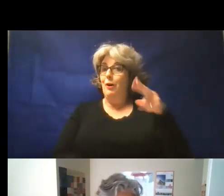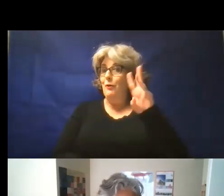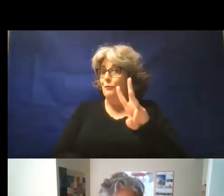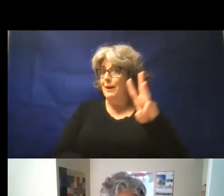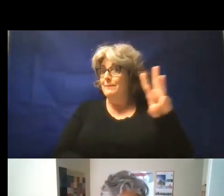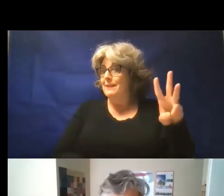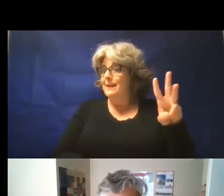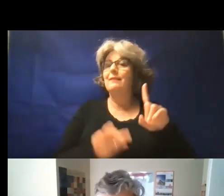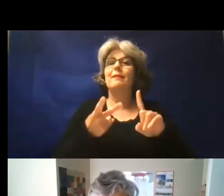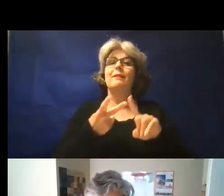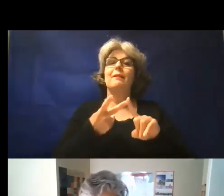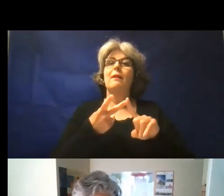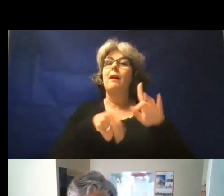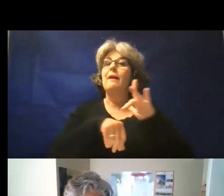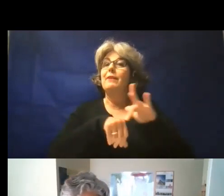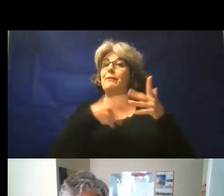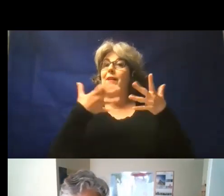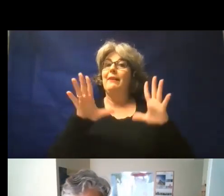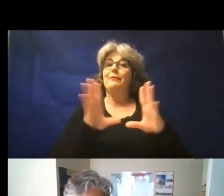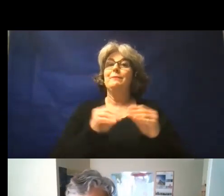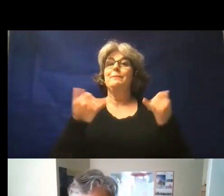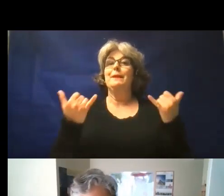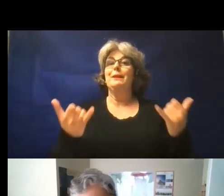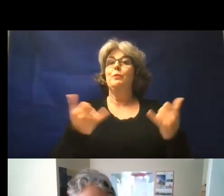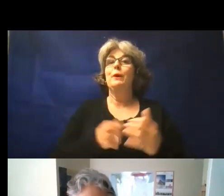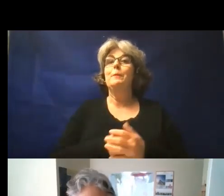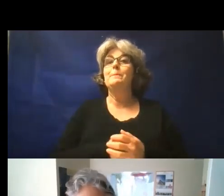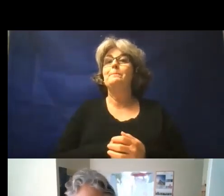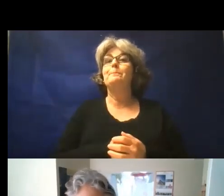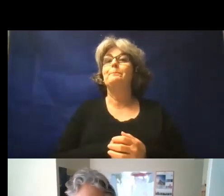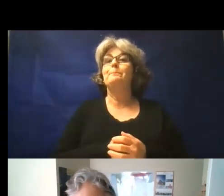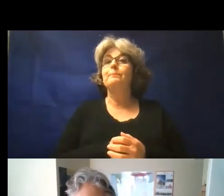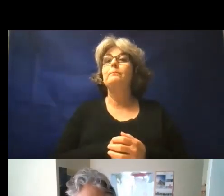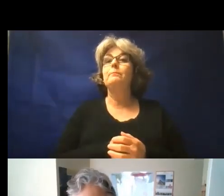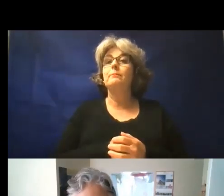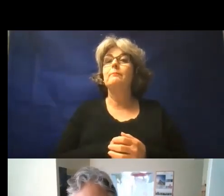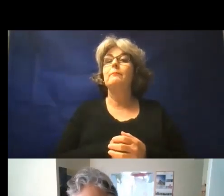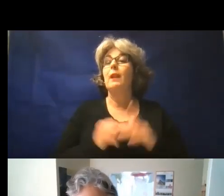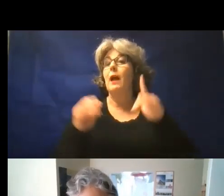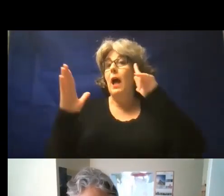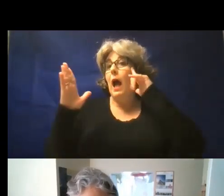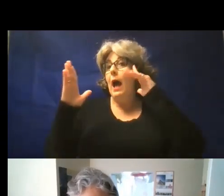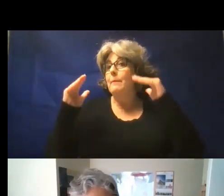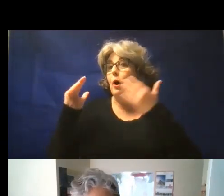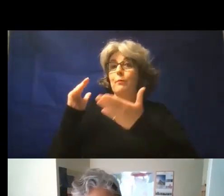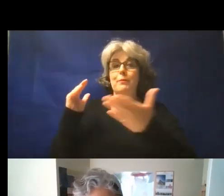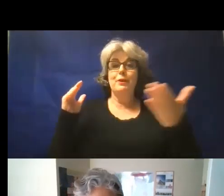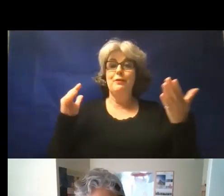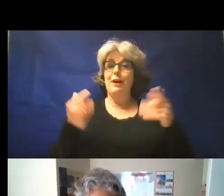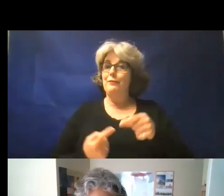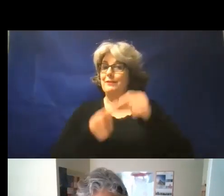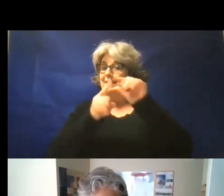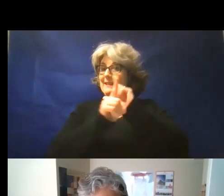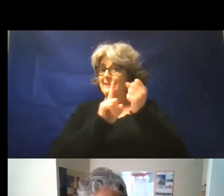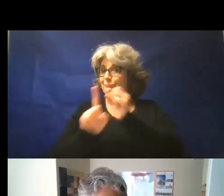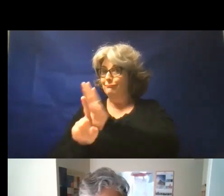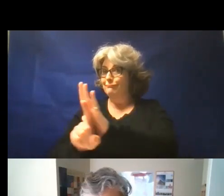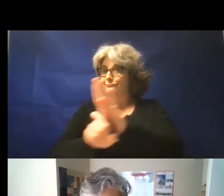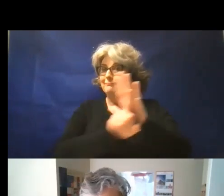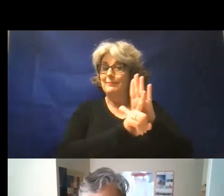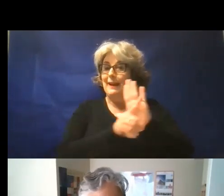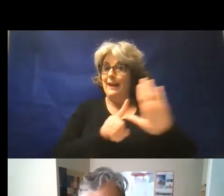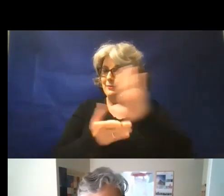be available afterwards so i am hoping we all have our unique situations at our institutions and what